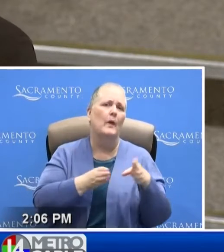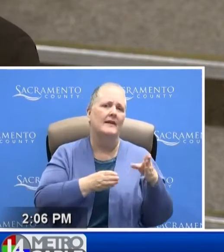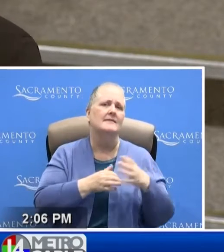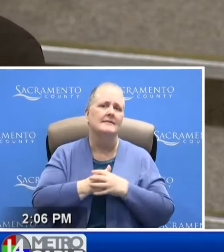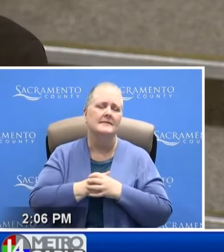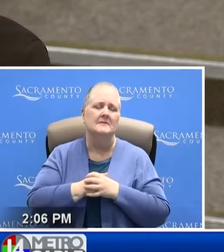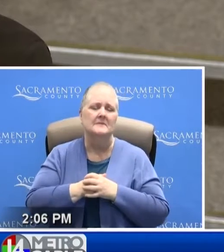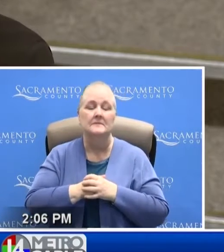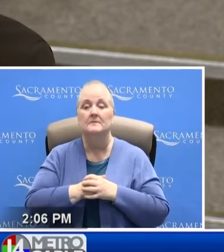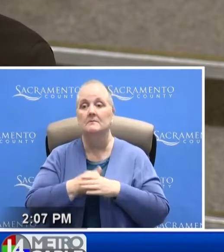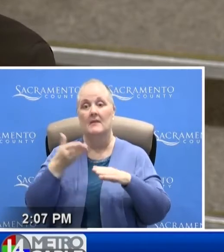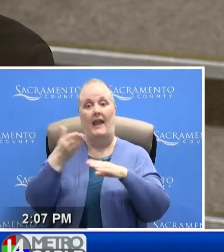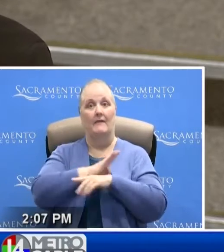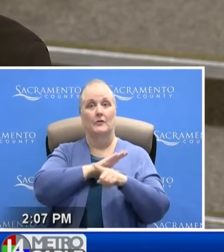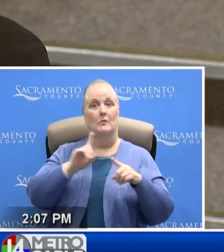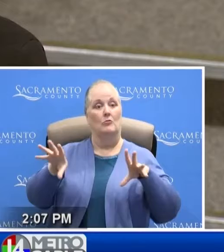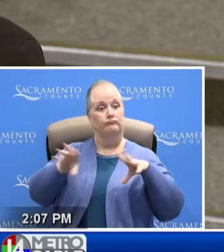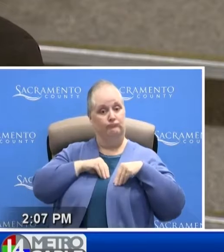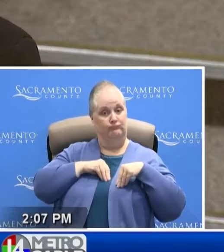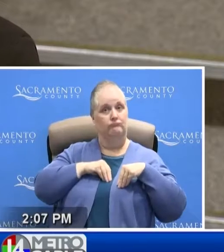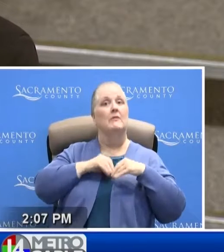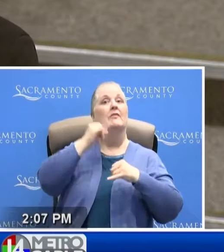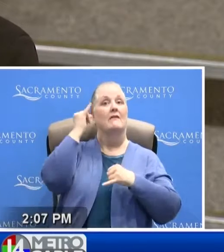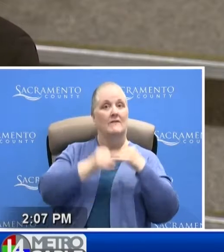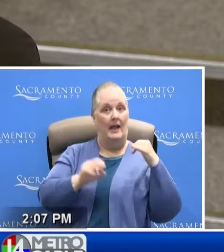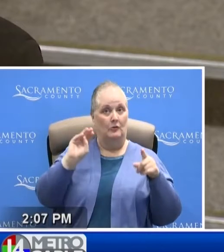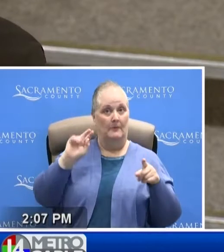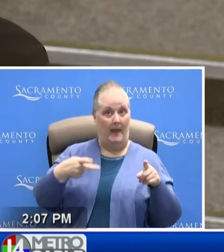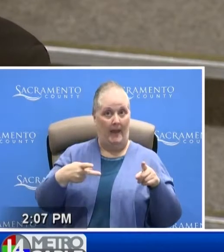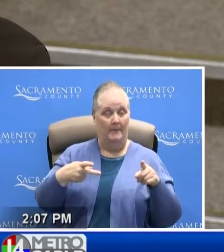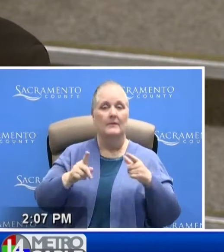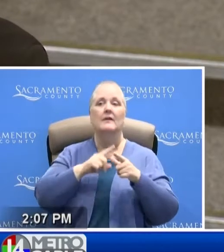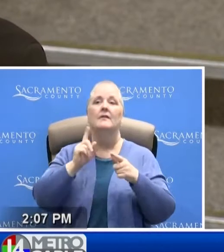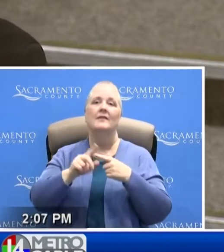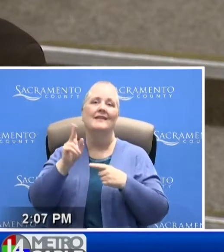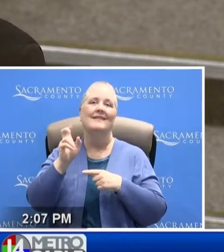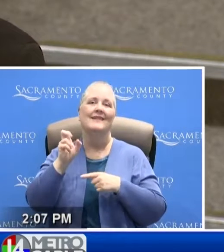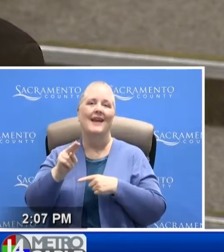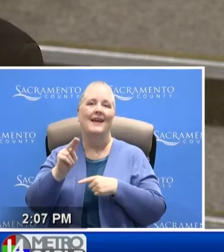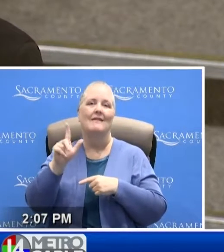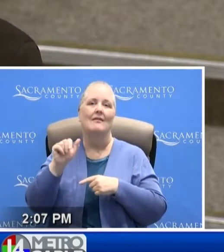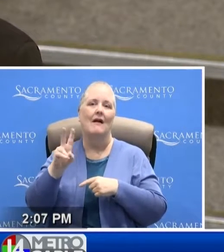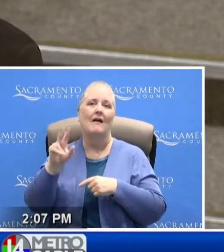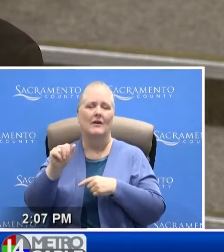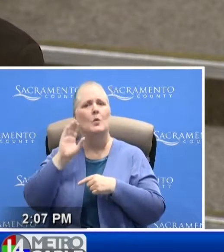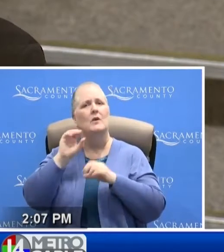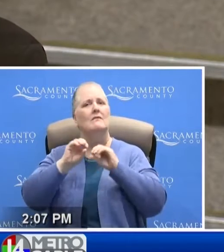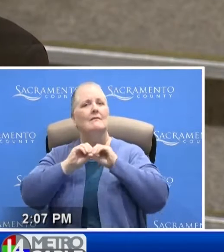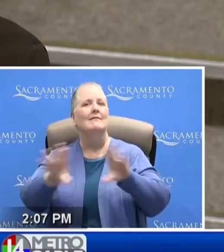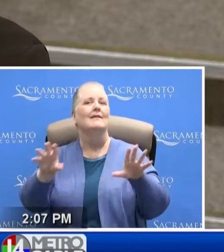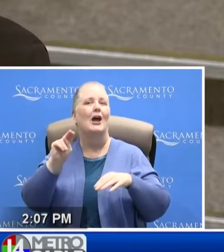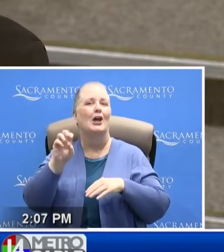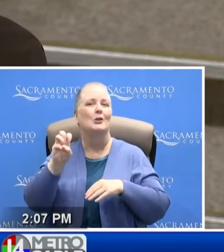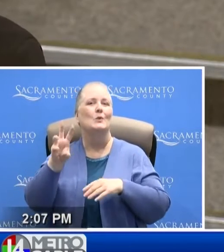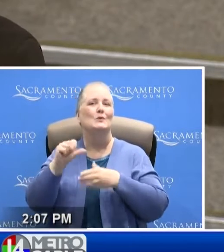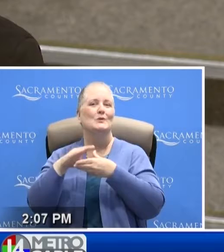Following the board's adoption of the Final Supervisory Oral District Map, Kim Nava will send out a news story, noting the board's action and providing